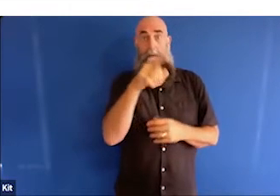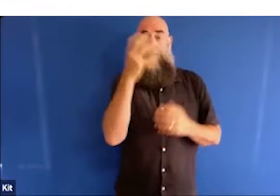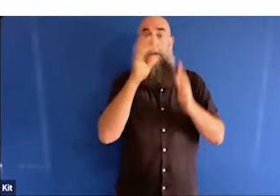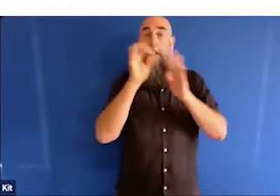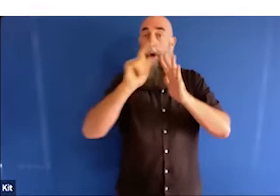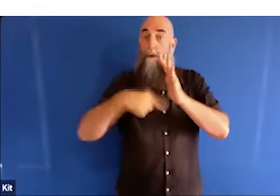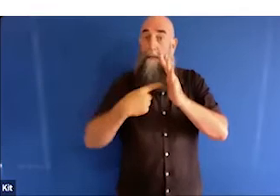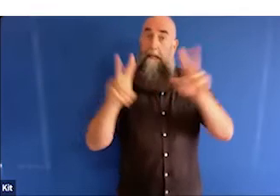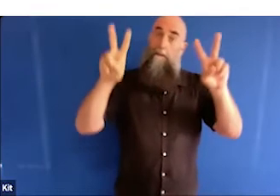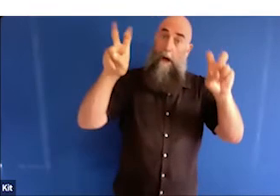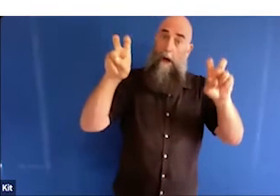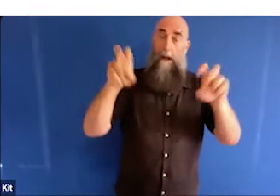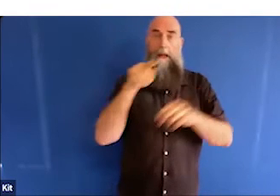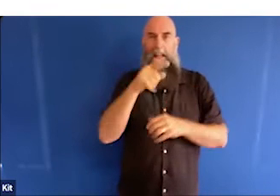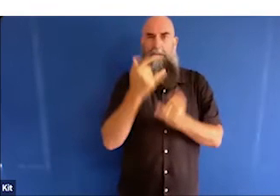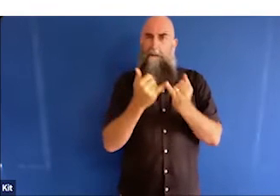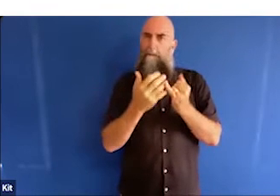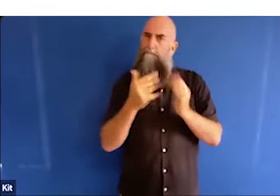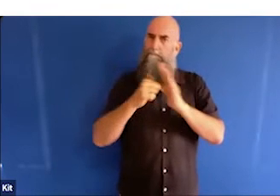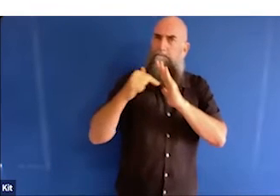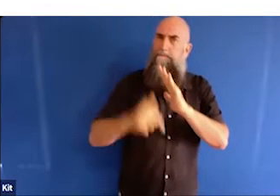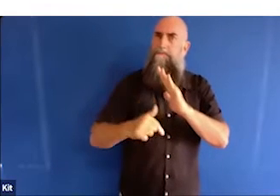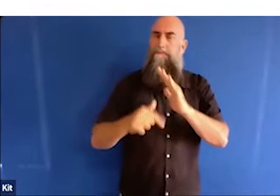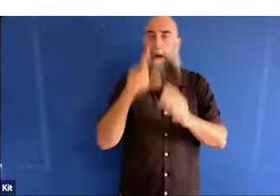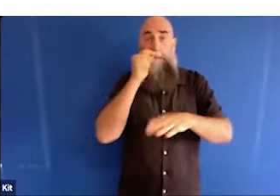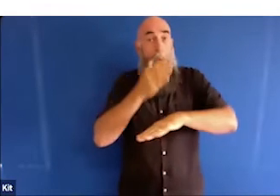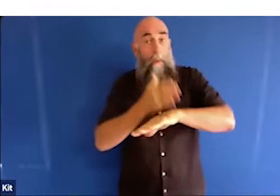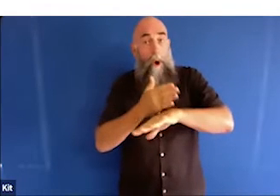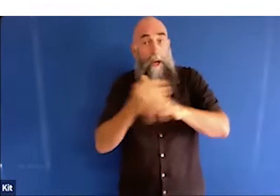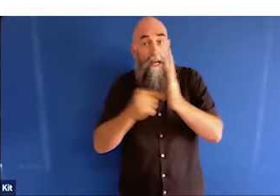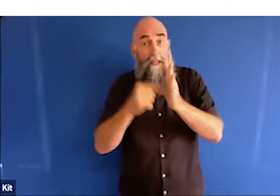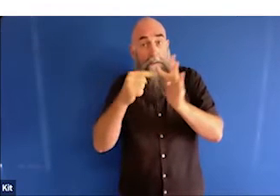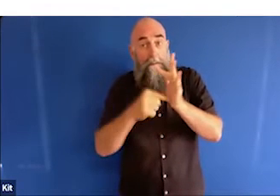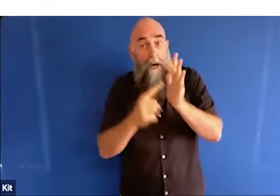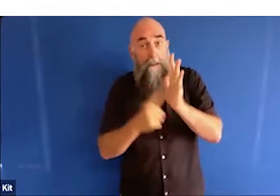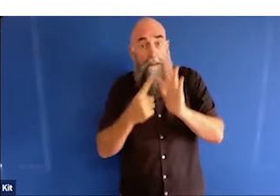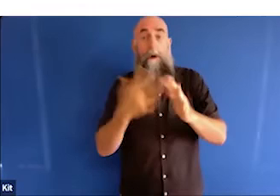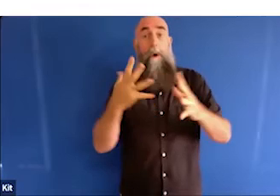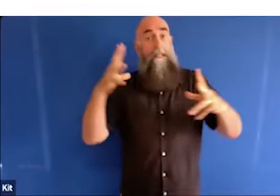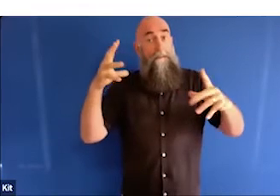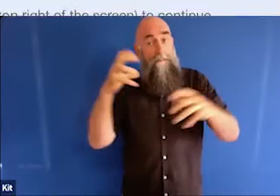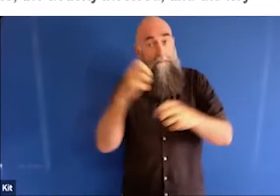want to call the project. That can be a working title. A "project summary" that's self explanatory